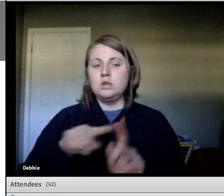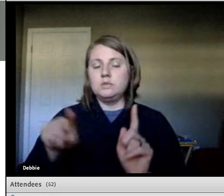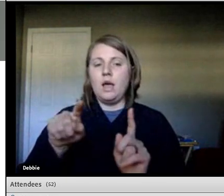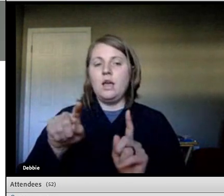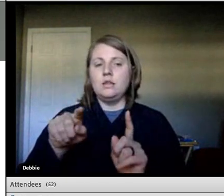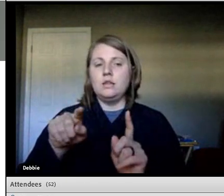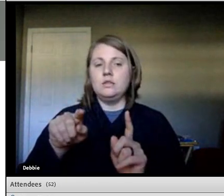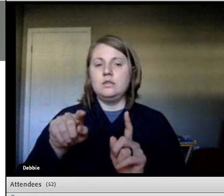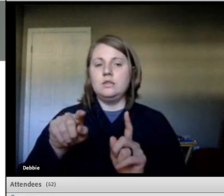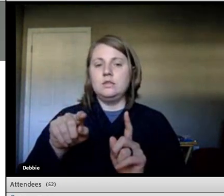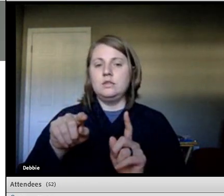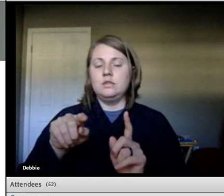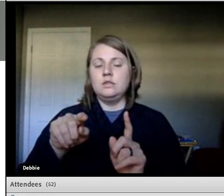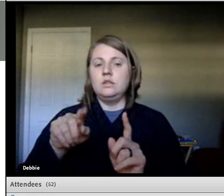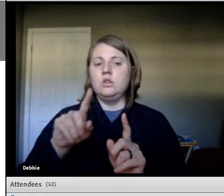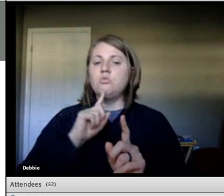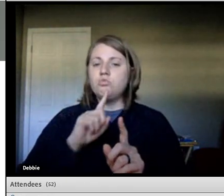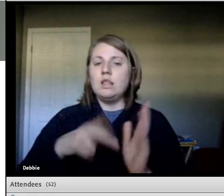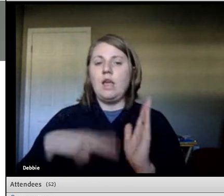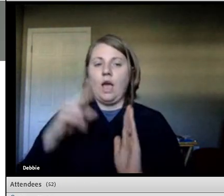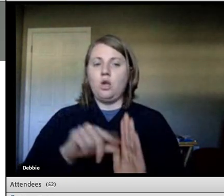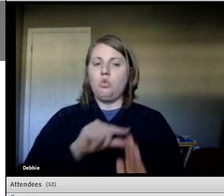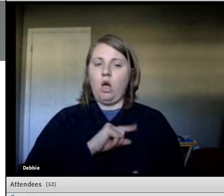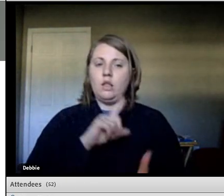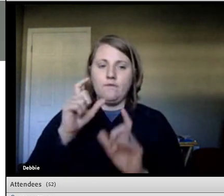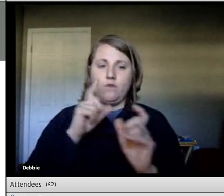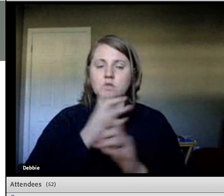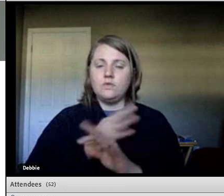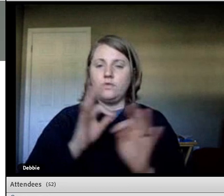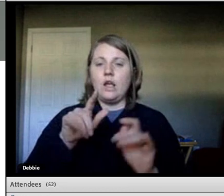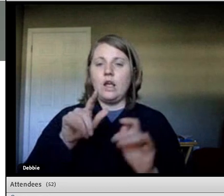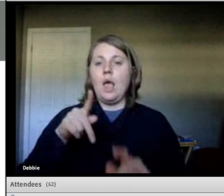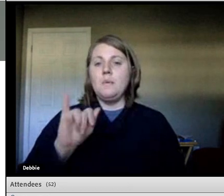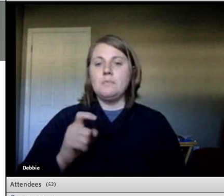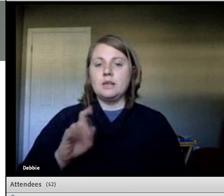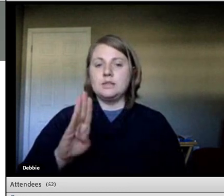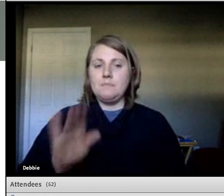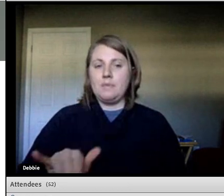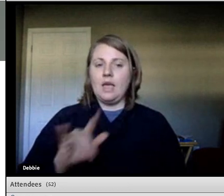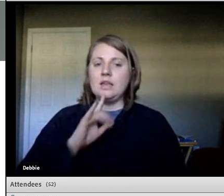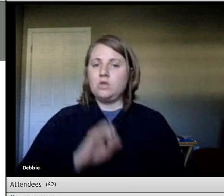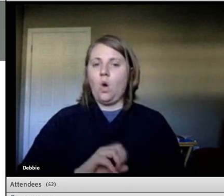and then Pixabay is sort of the old reliable. I would say personally I use Unsplash,